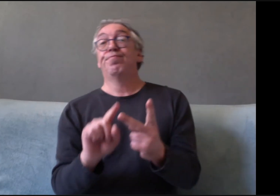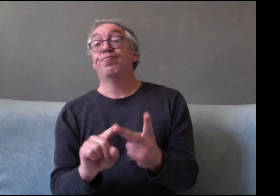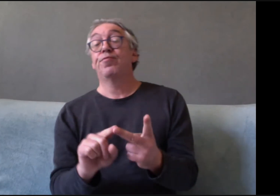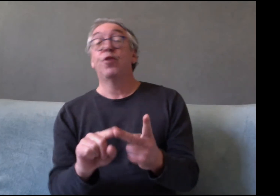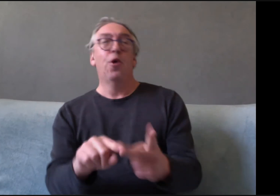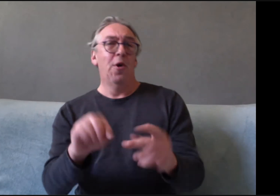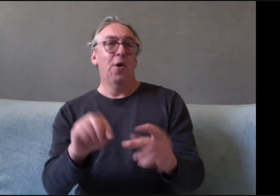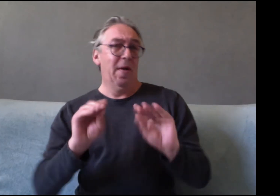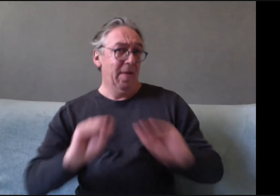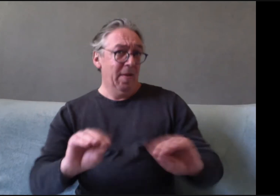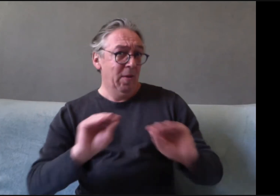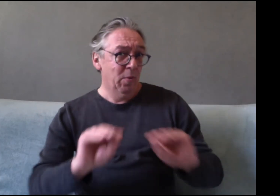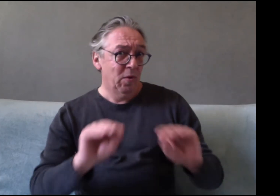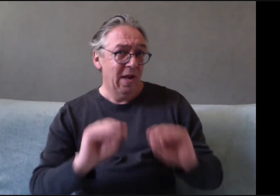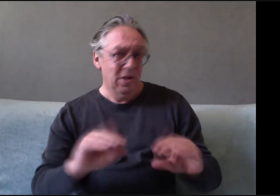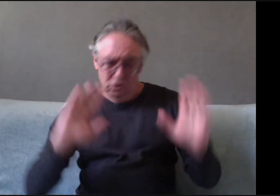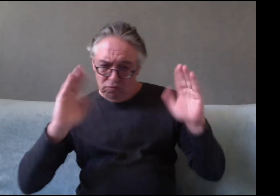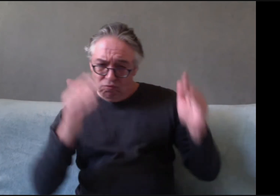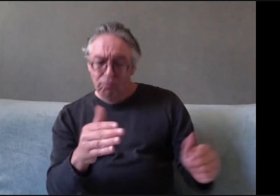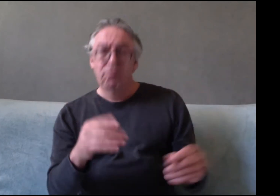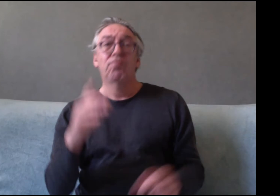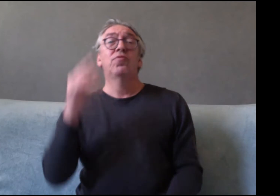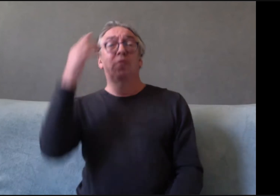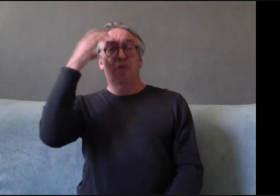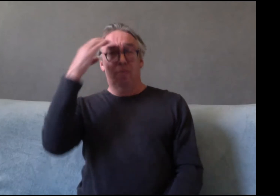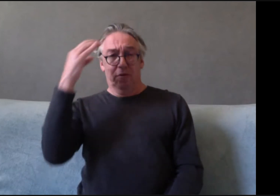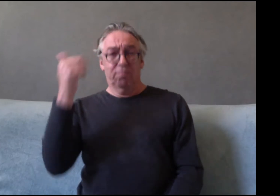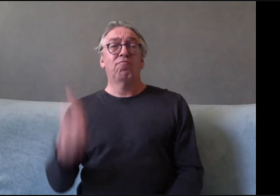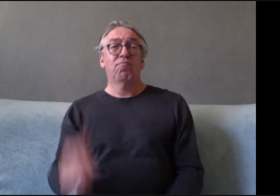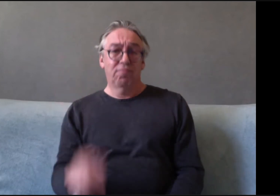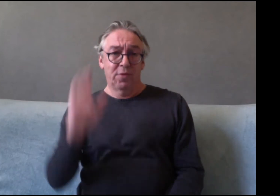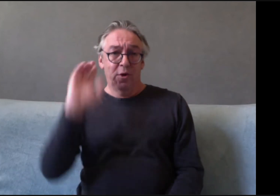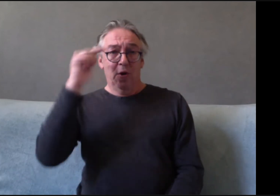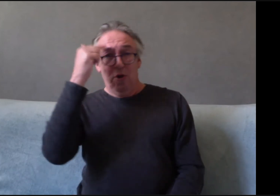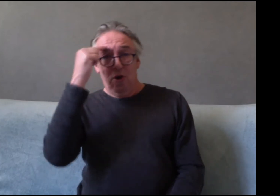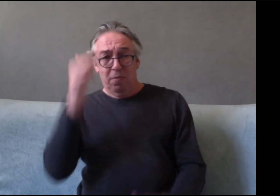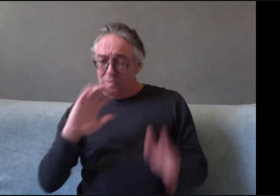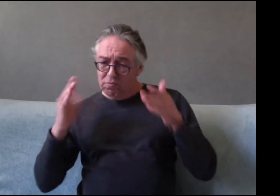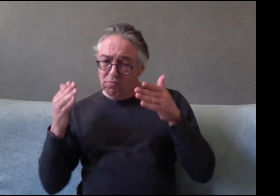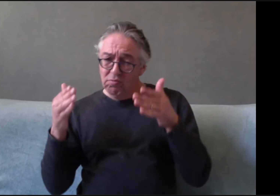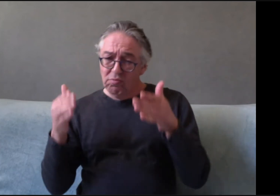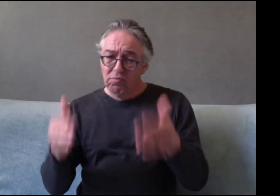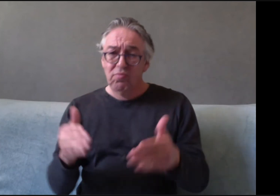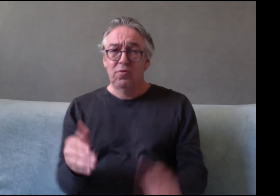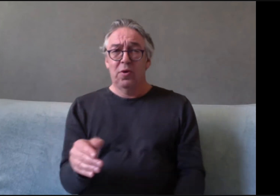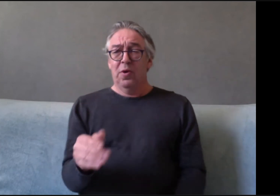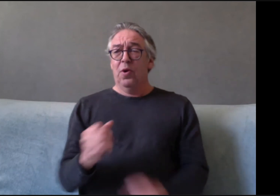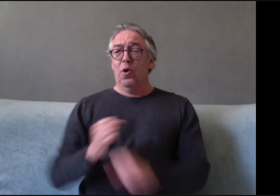or the field of particular protection of the people at the house.